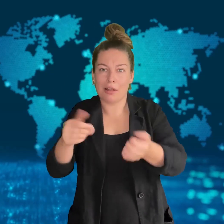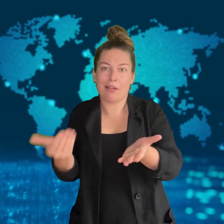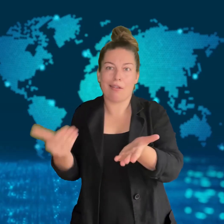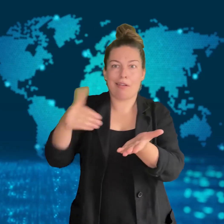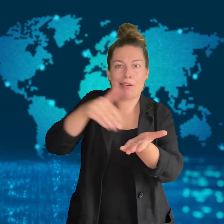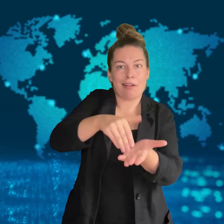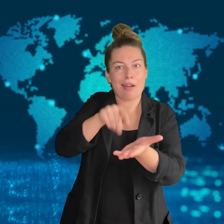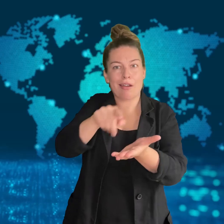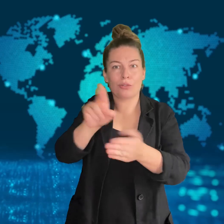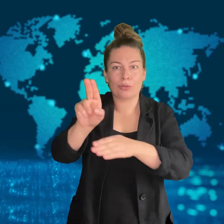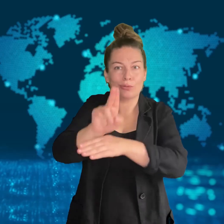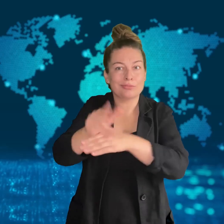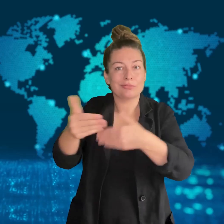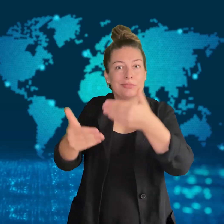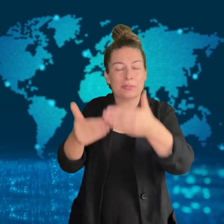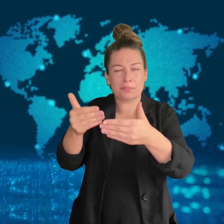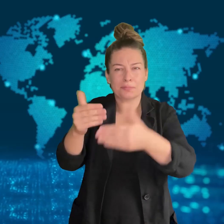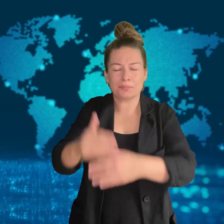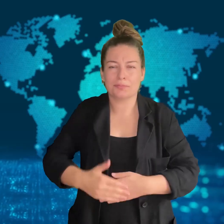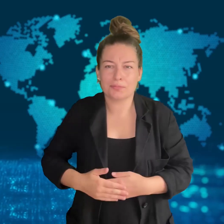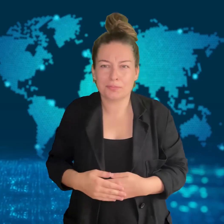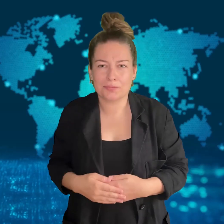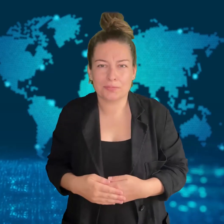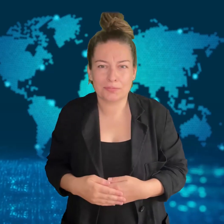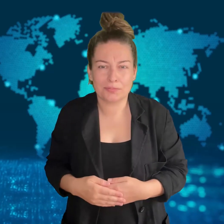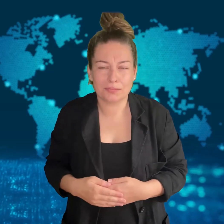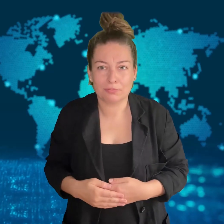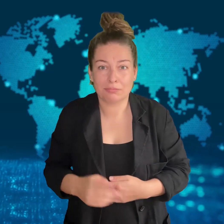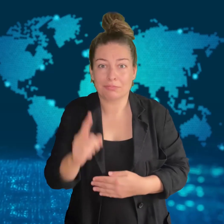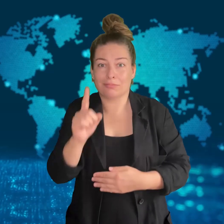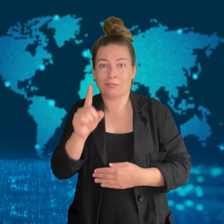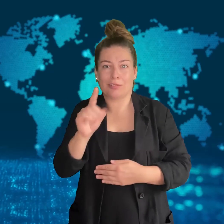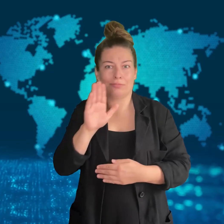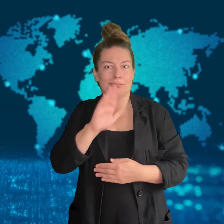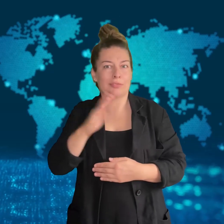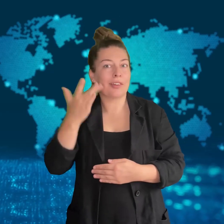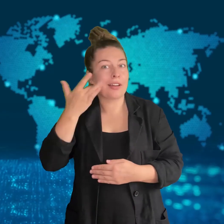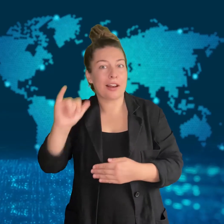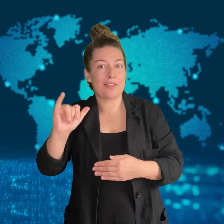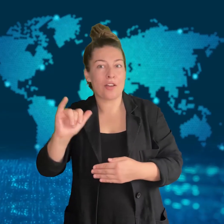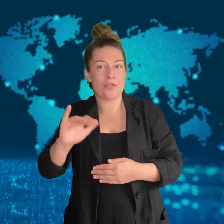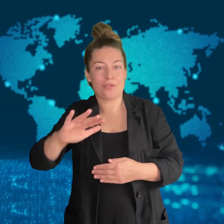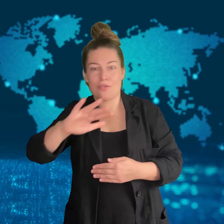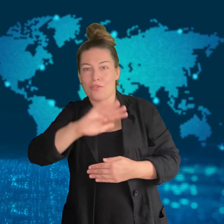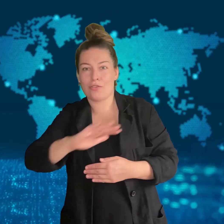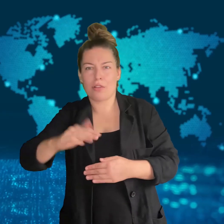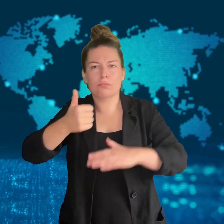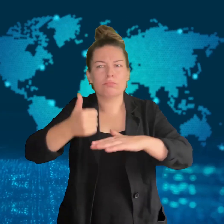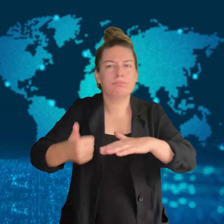However, California's Attorney General's staff has